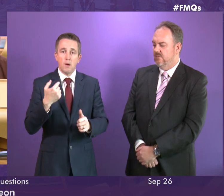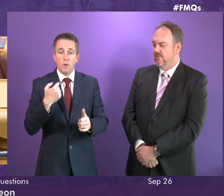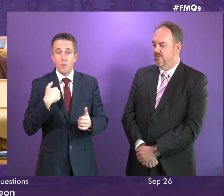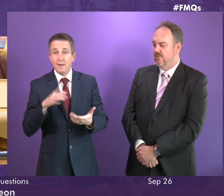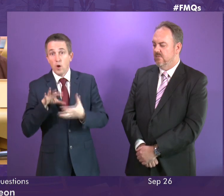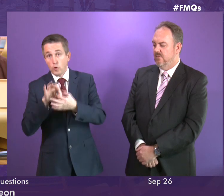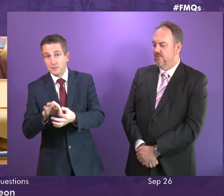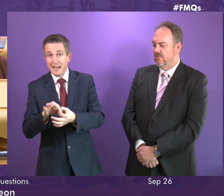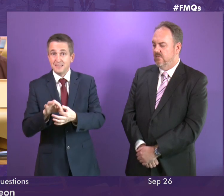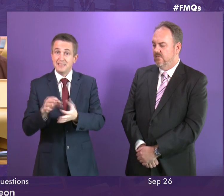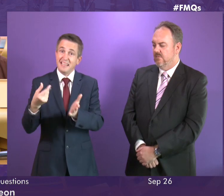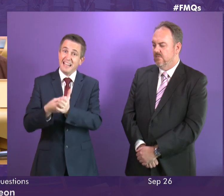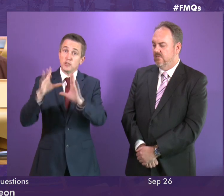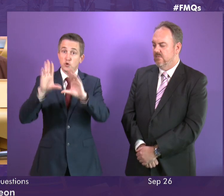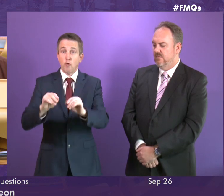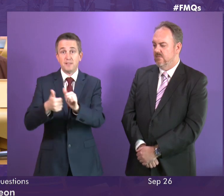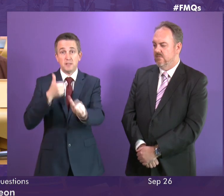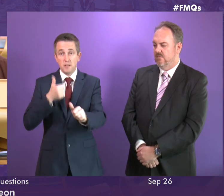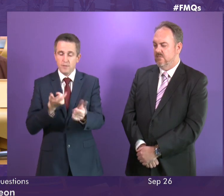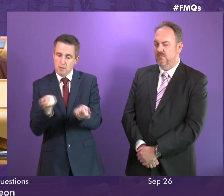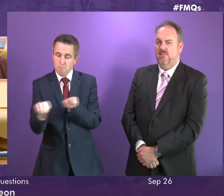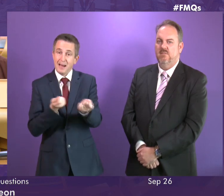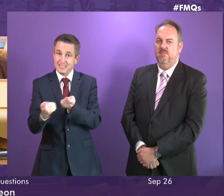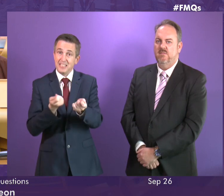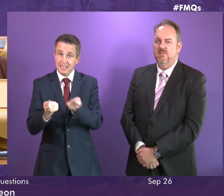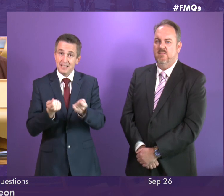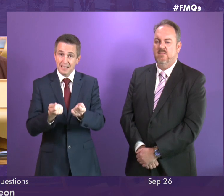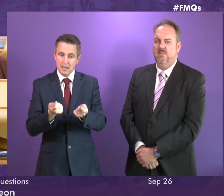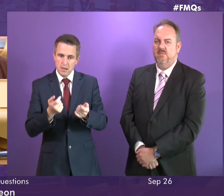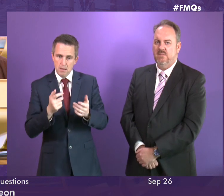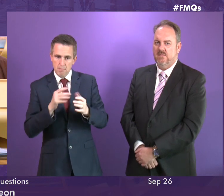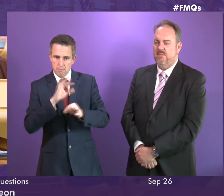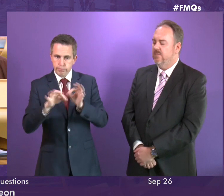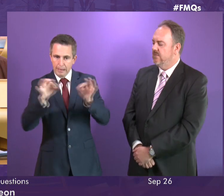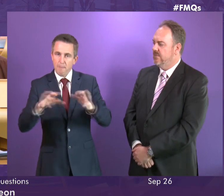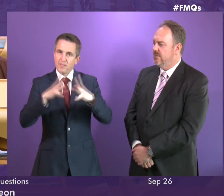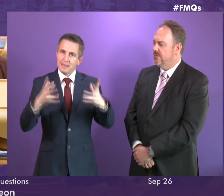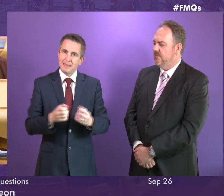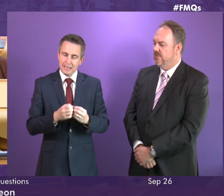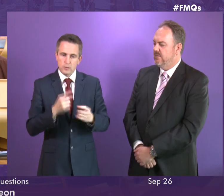also been in contact with the Insolvency Service and the special managers who have been appointed.